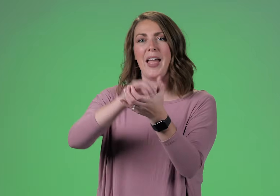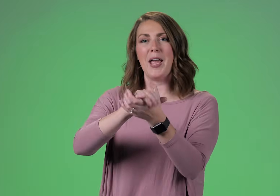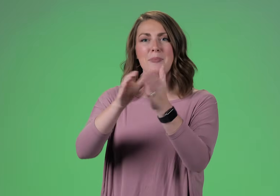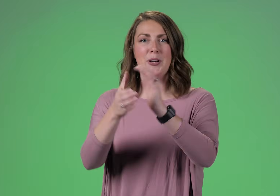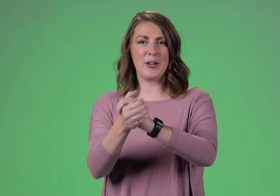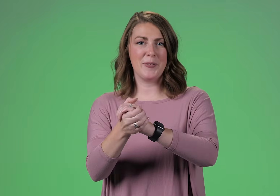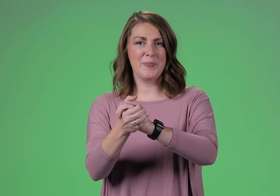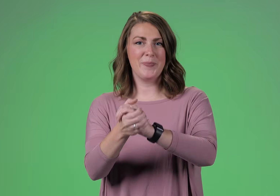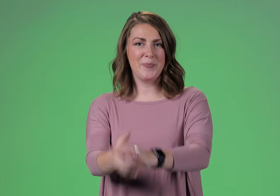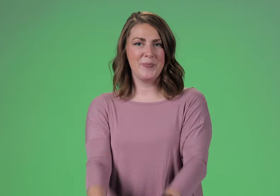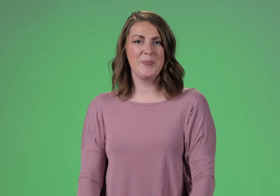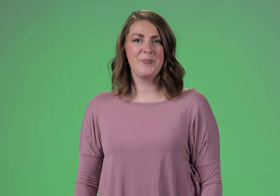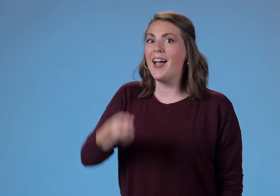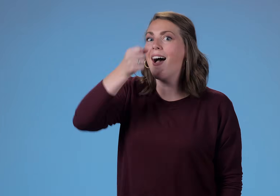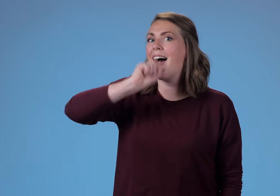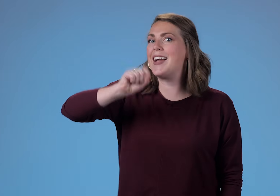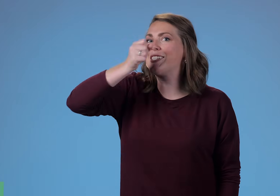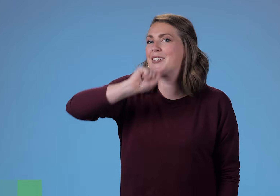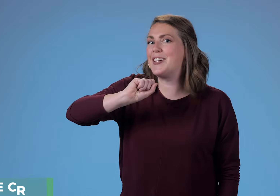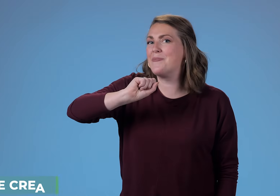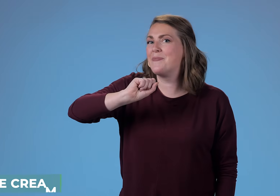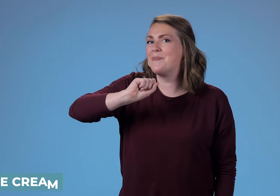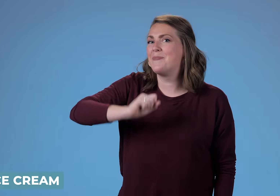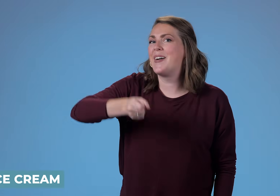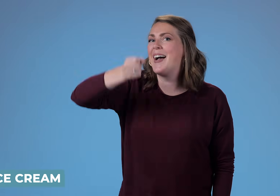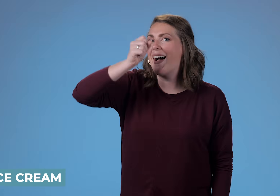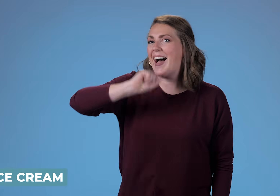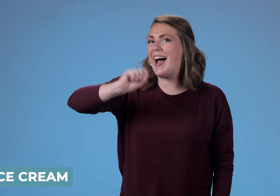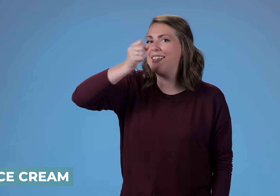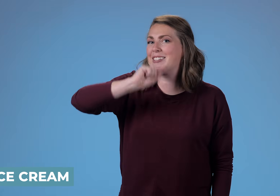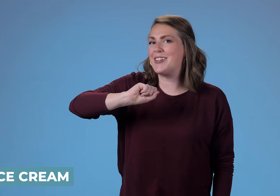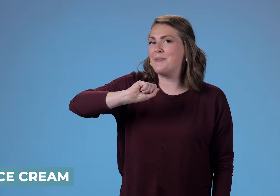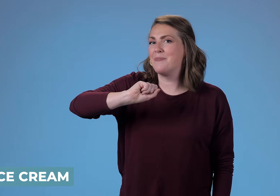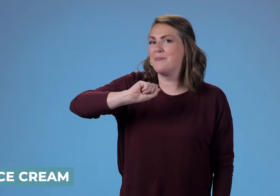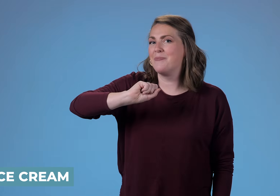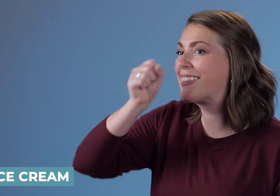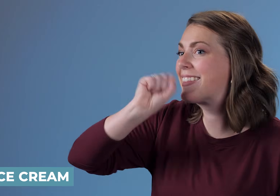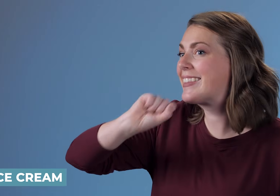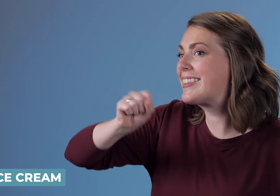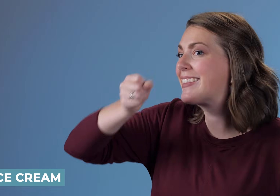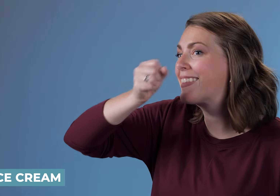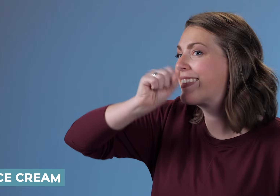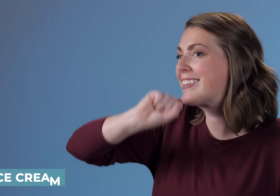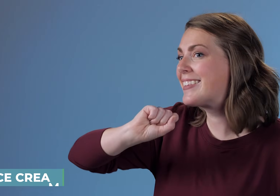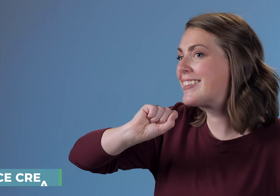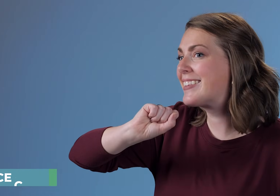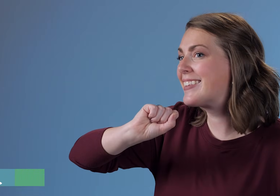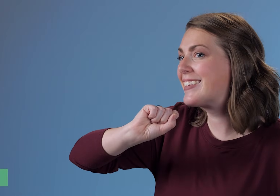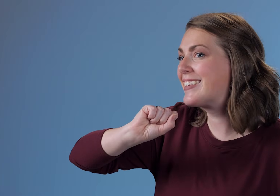HAMBURGER ICE CREAM ICE CREAM Just like you're licking an ice cream cone.